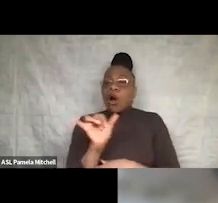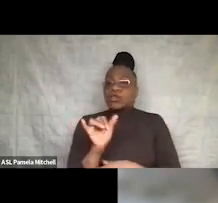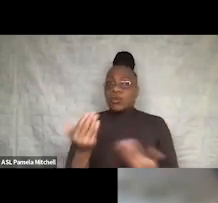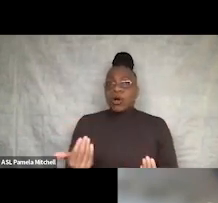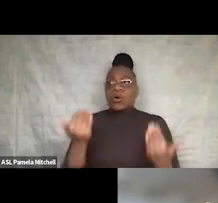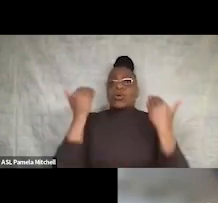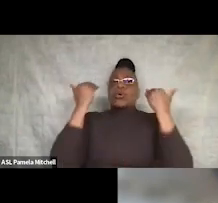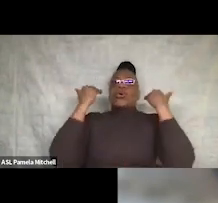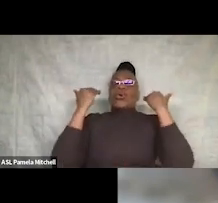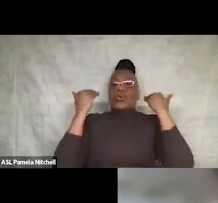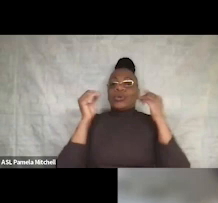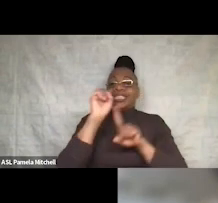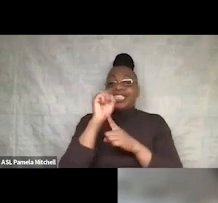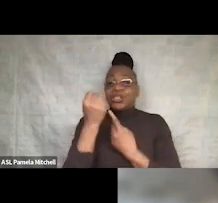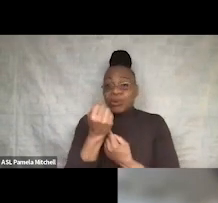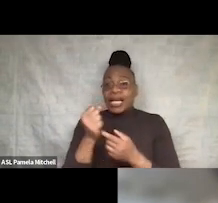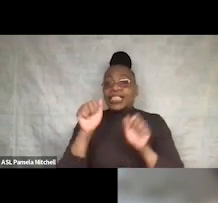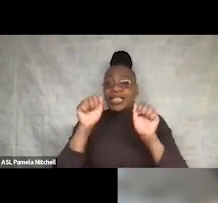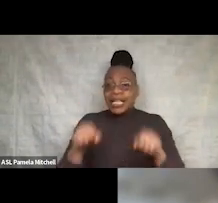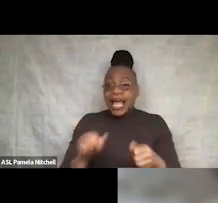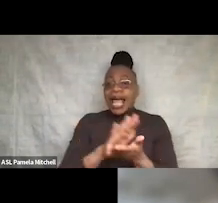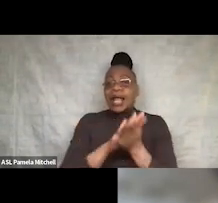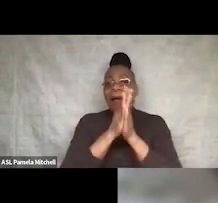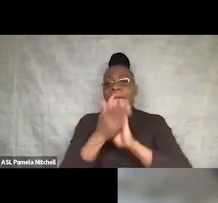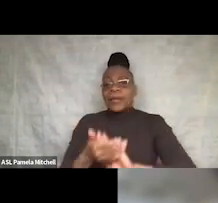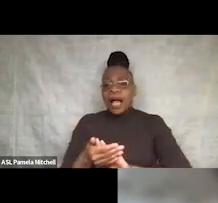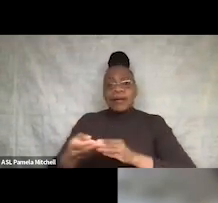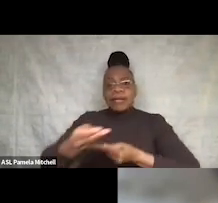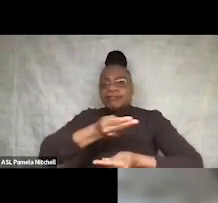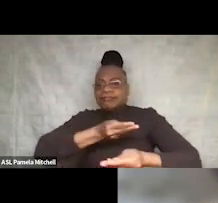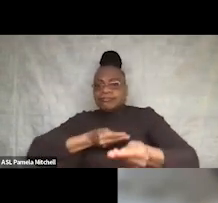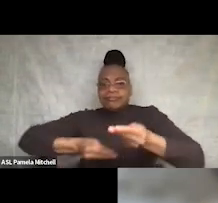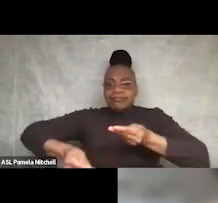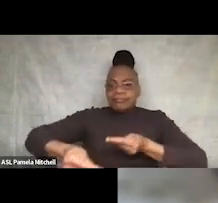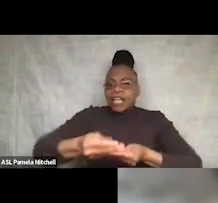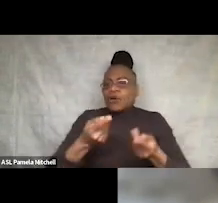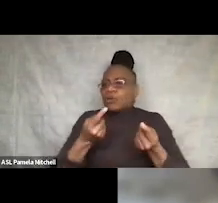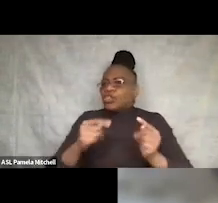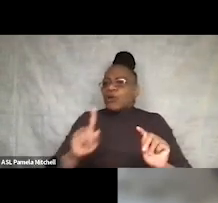things can start to become transactional. And so, we try very hard to push against that